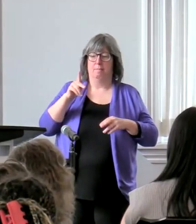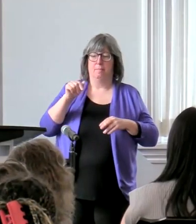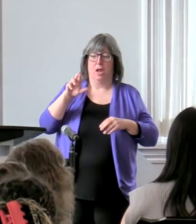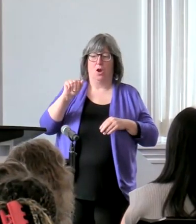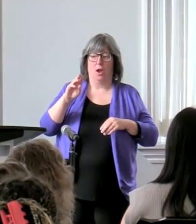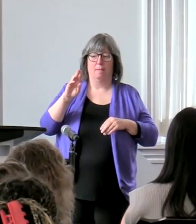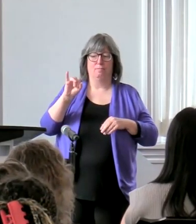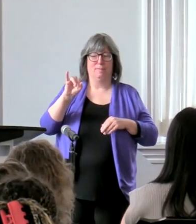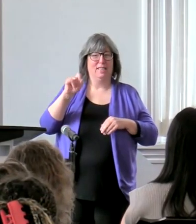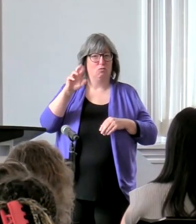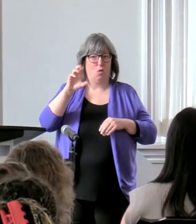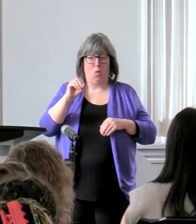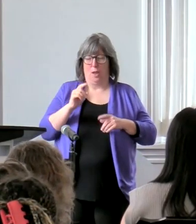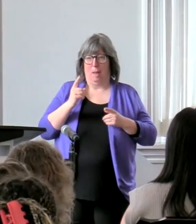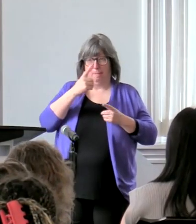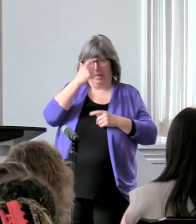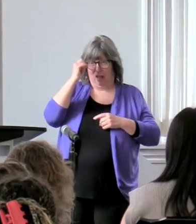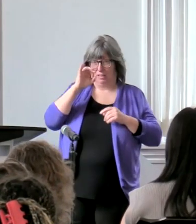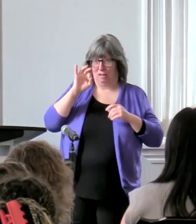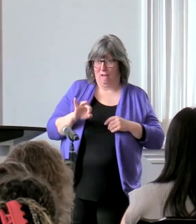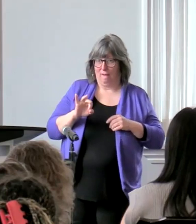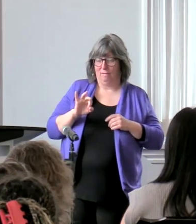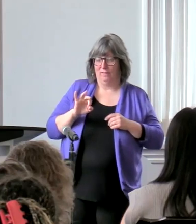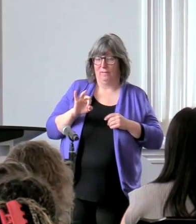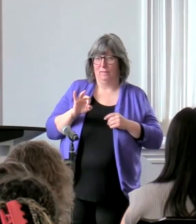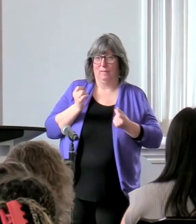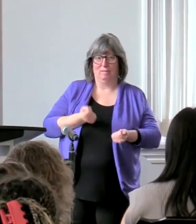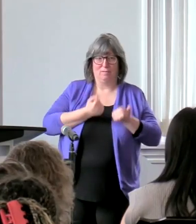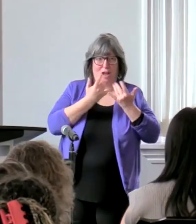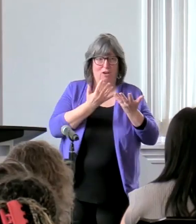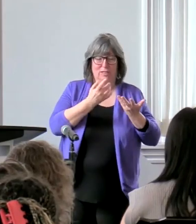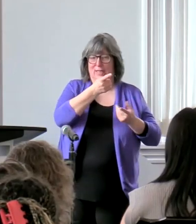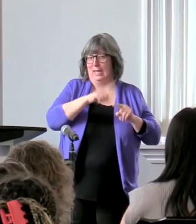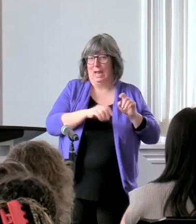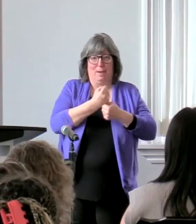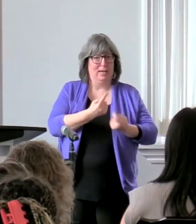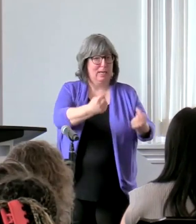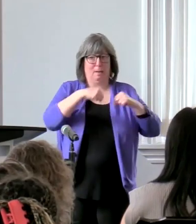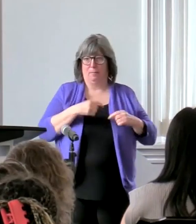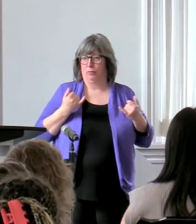who unfortunately because of the fires is unable to travel in today.